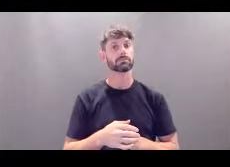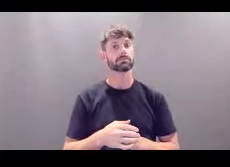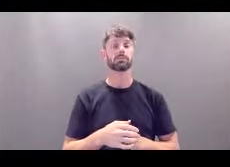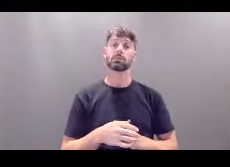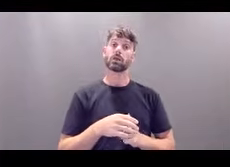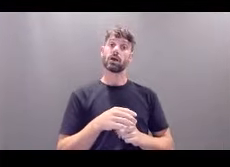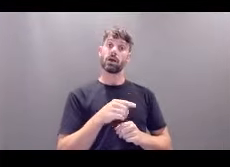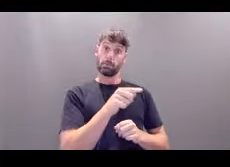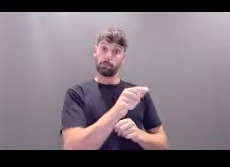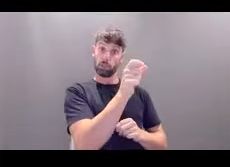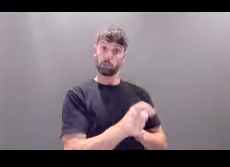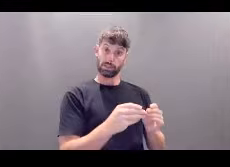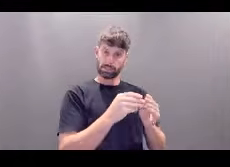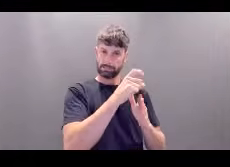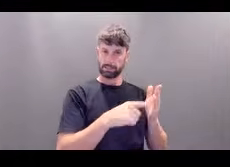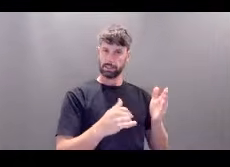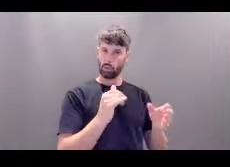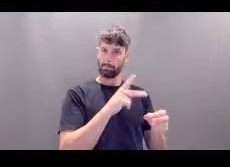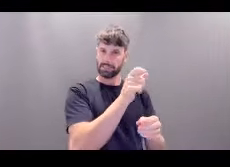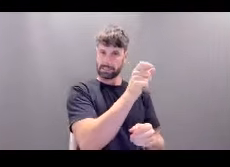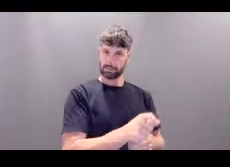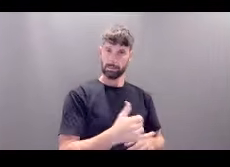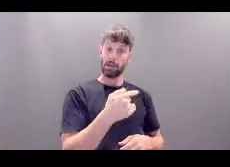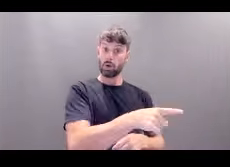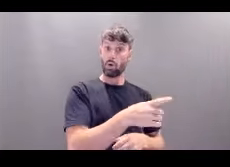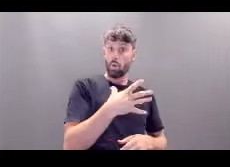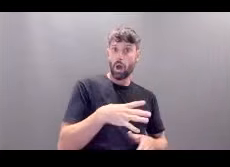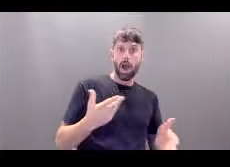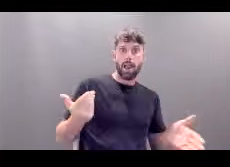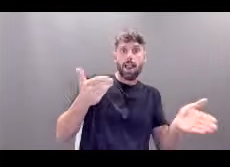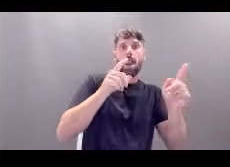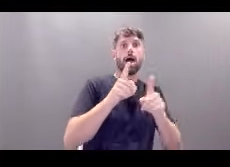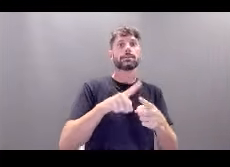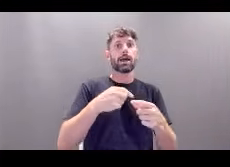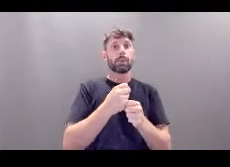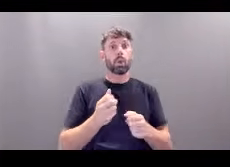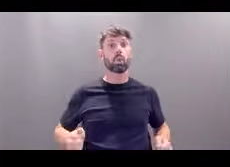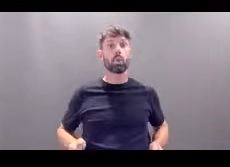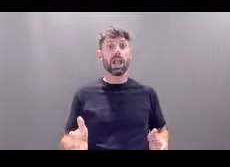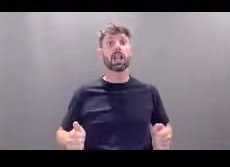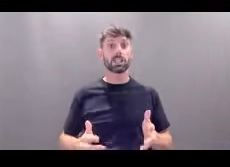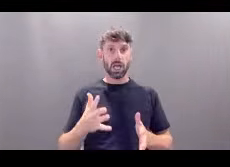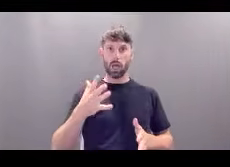or cosmetic features such as metallic paint or personalised upholstery for a wheelchair.